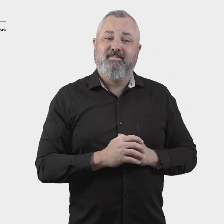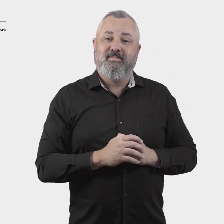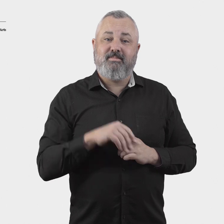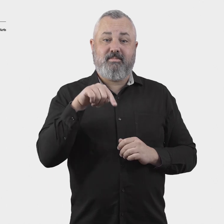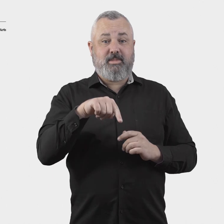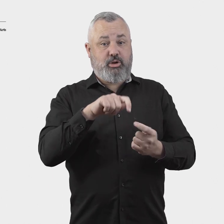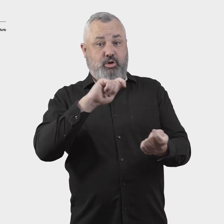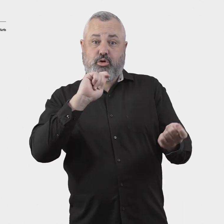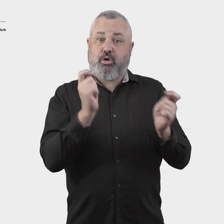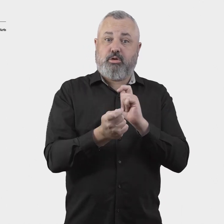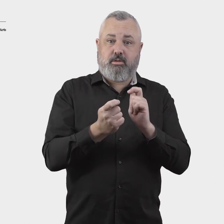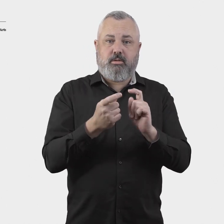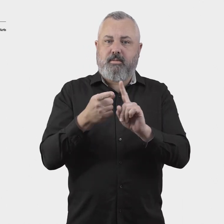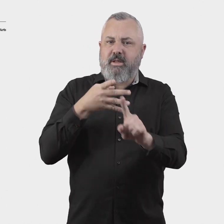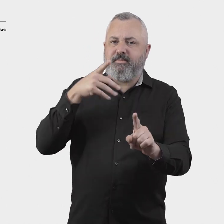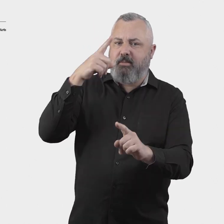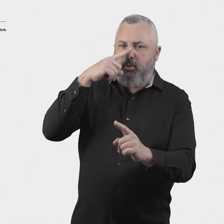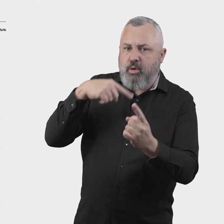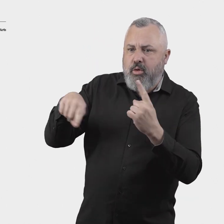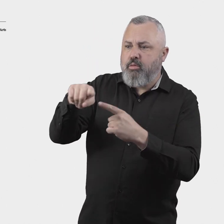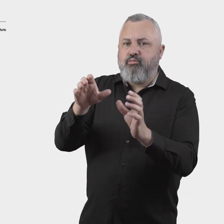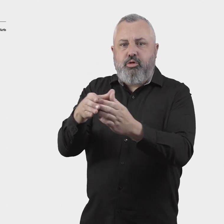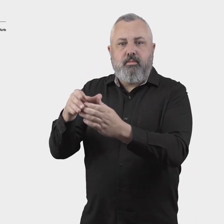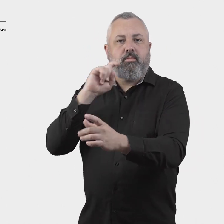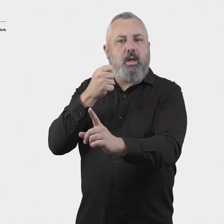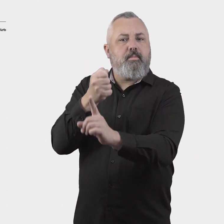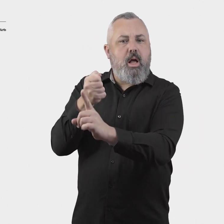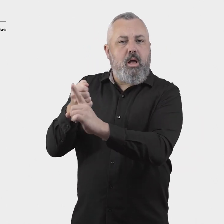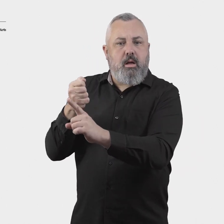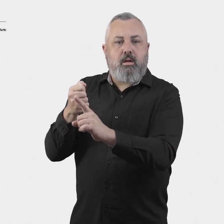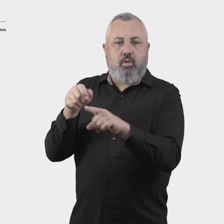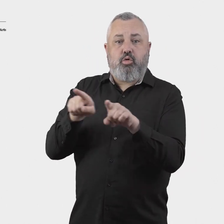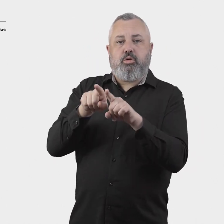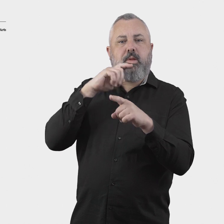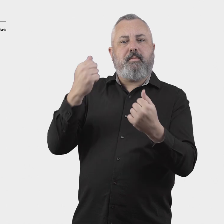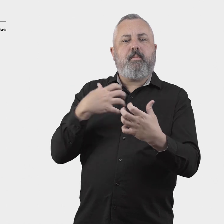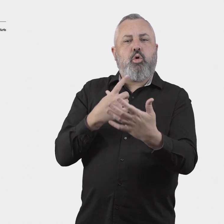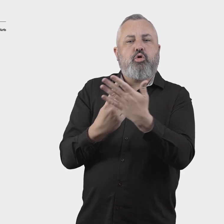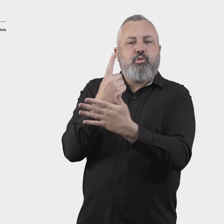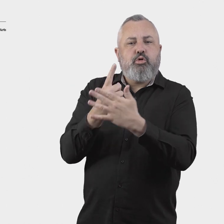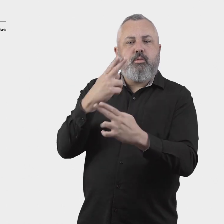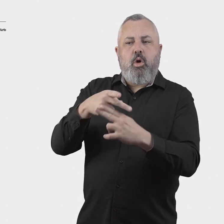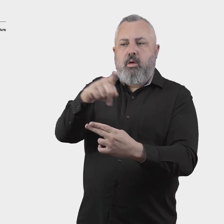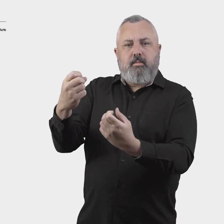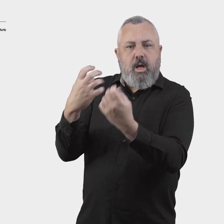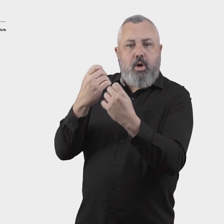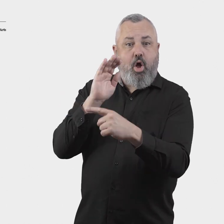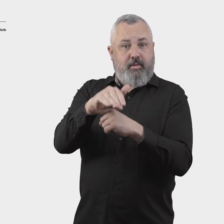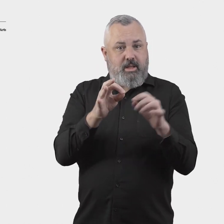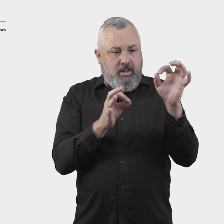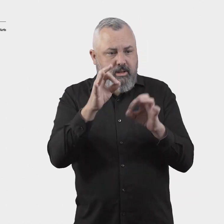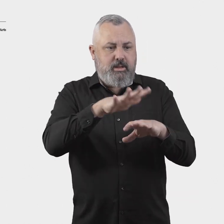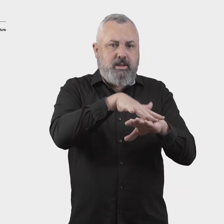There will be further opportunities for affected parties to input to specific aspects of the design and